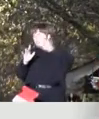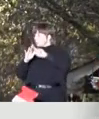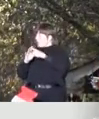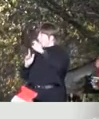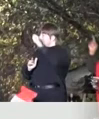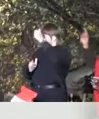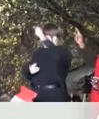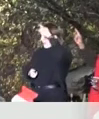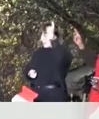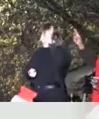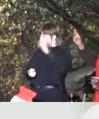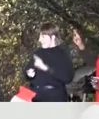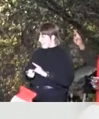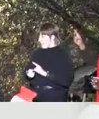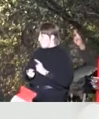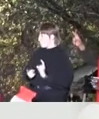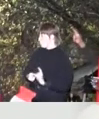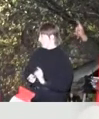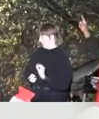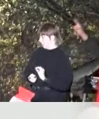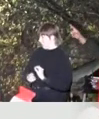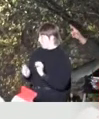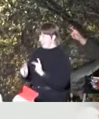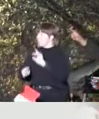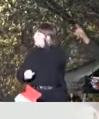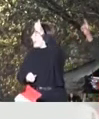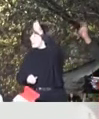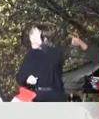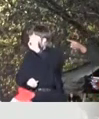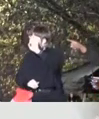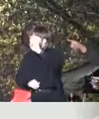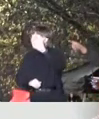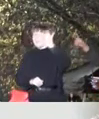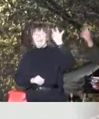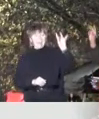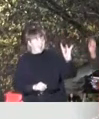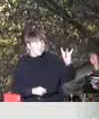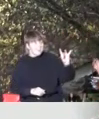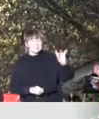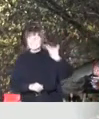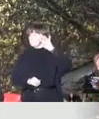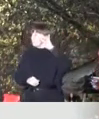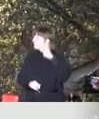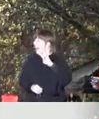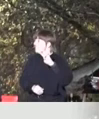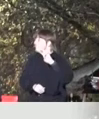TREE. SO I NEED YOU GUYS TO COUNT DOWN. DOWN WITH ME. CAN